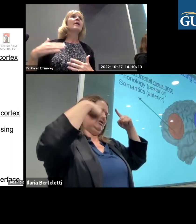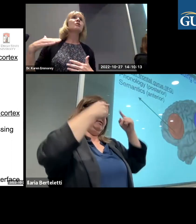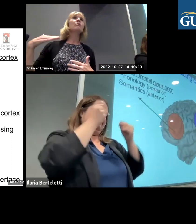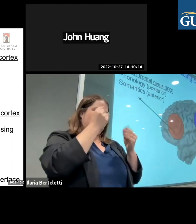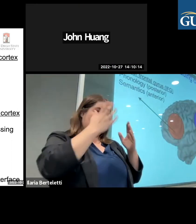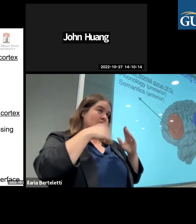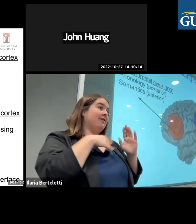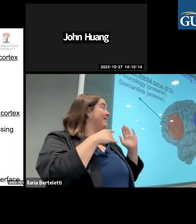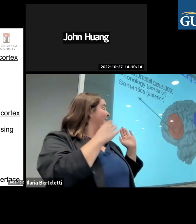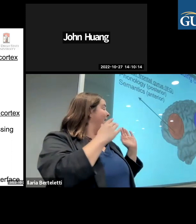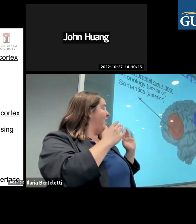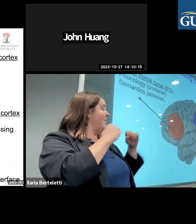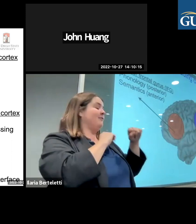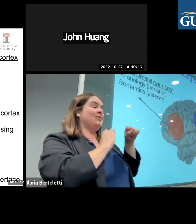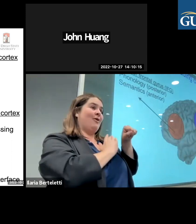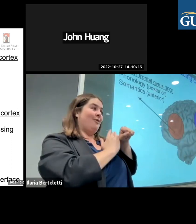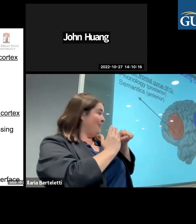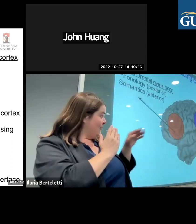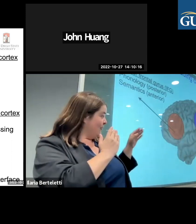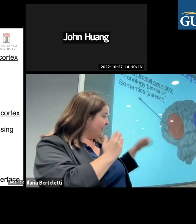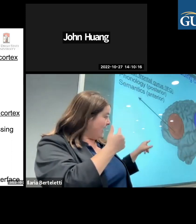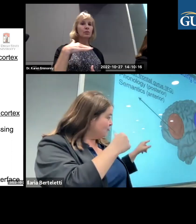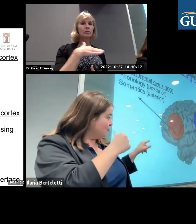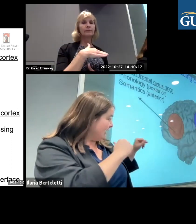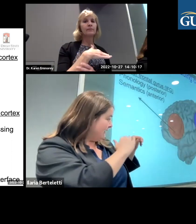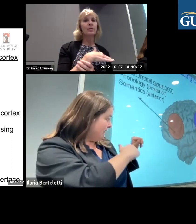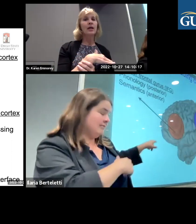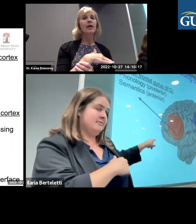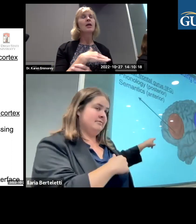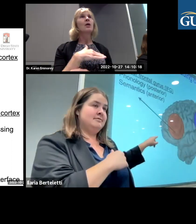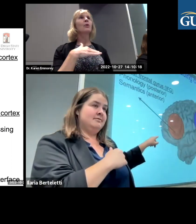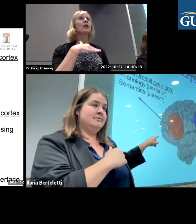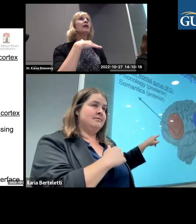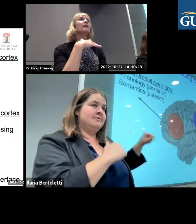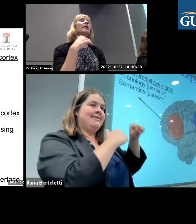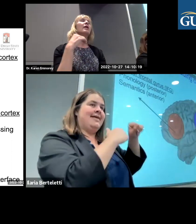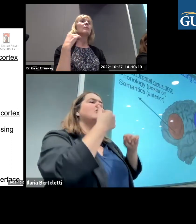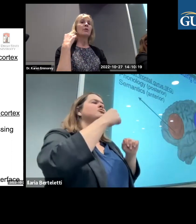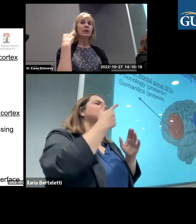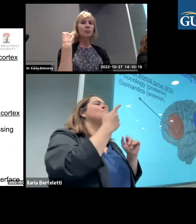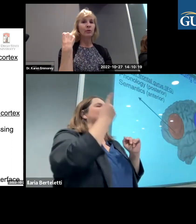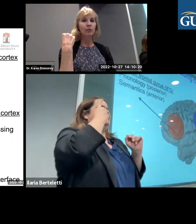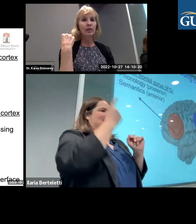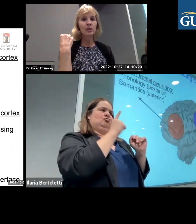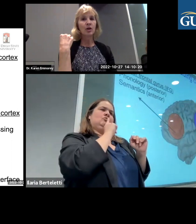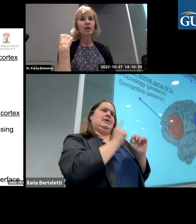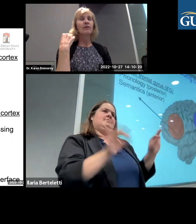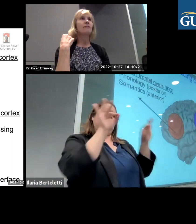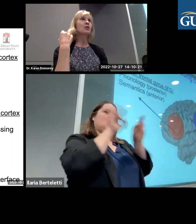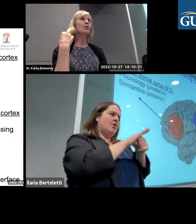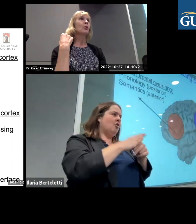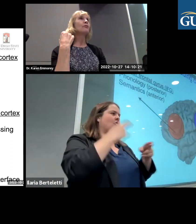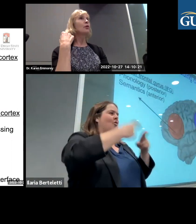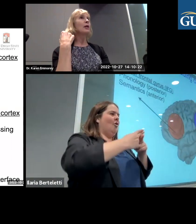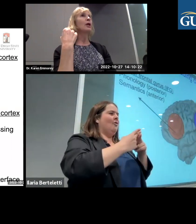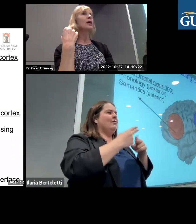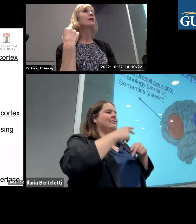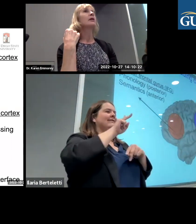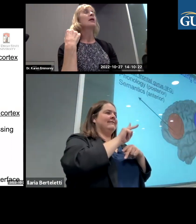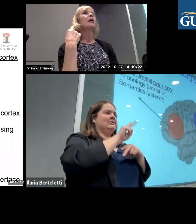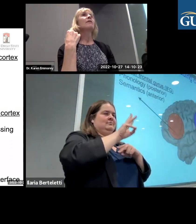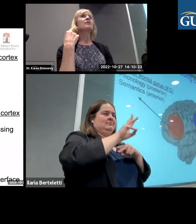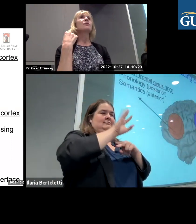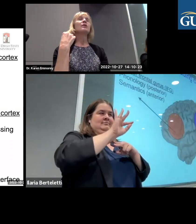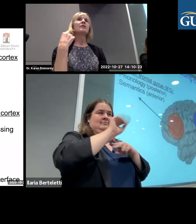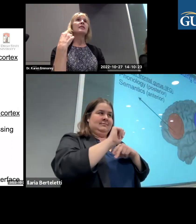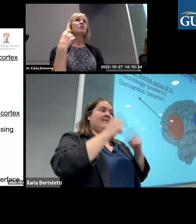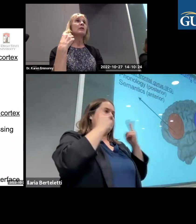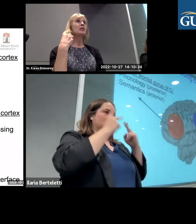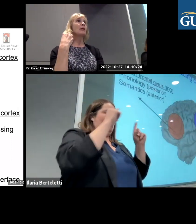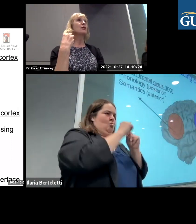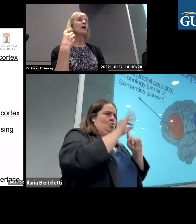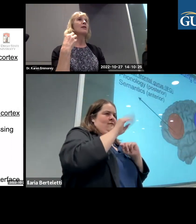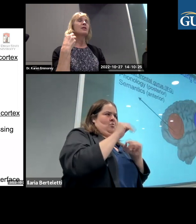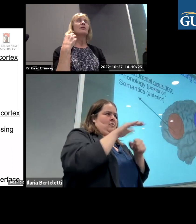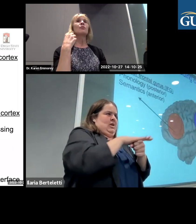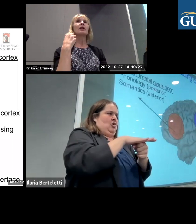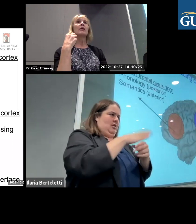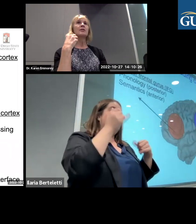On This is a region that needs to be specialized in recognizing words. There's other, the brain line of face processing, and this is also one for recognizing um and processing words,